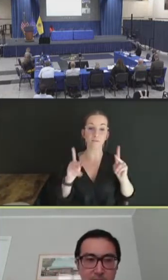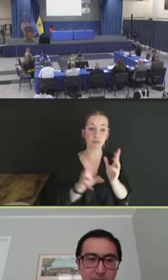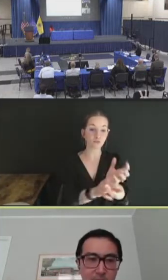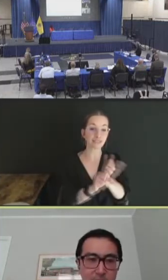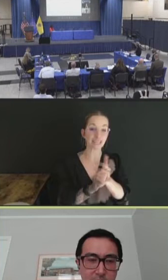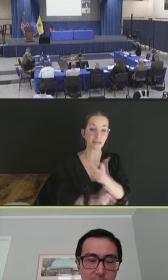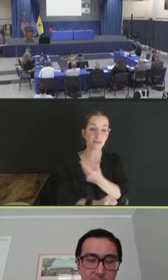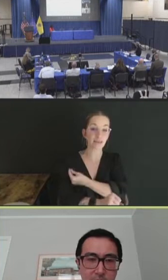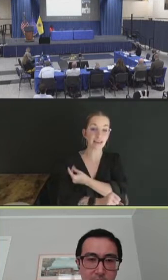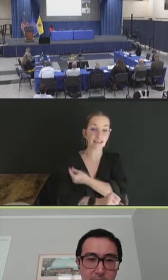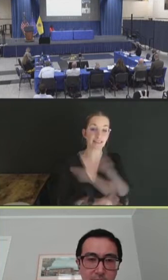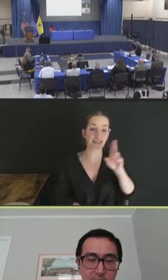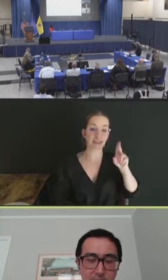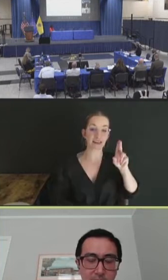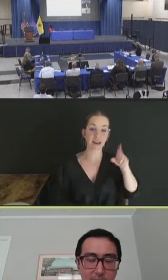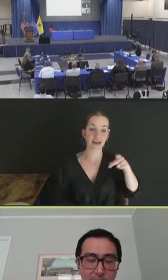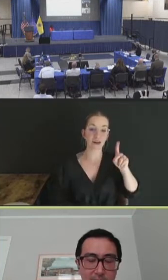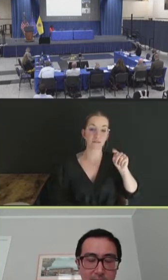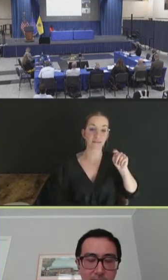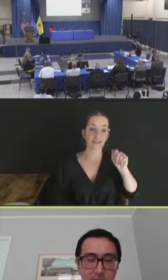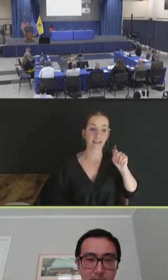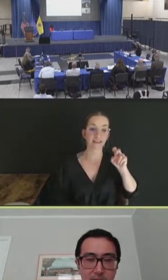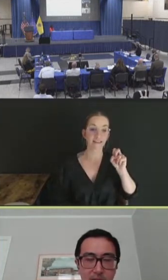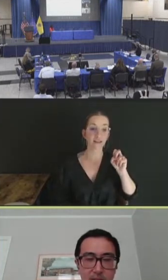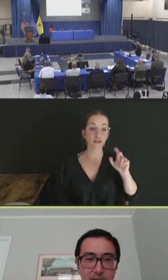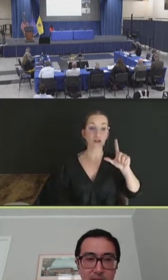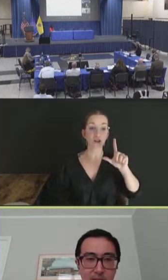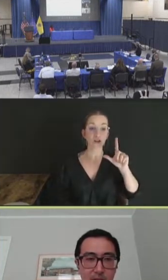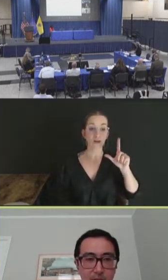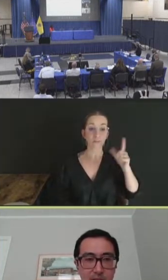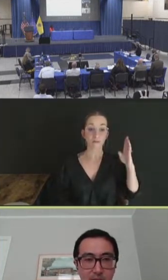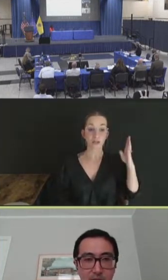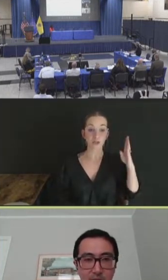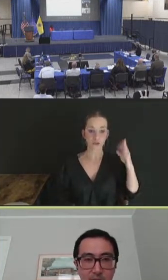lines here are showing low vaccine uptake regions, and the red ones are showing high